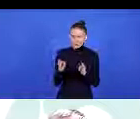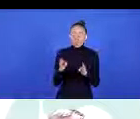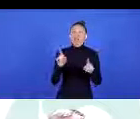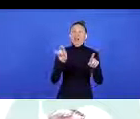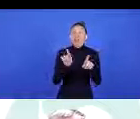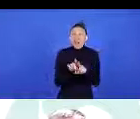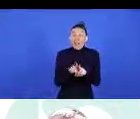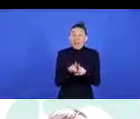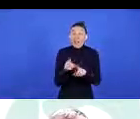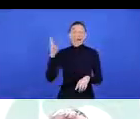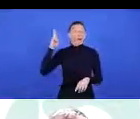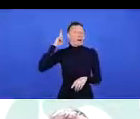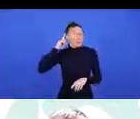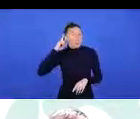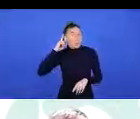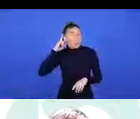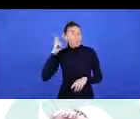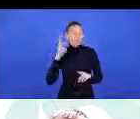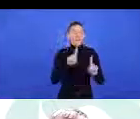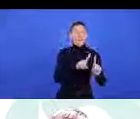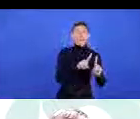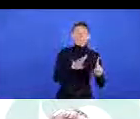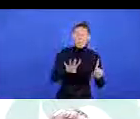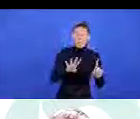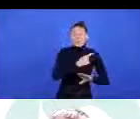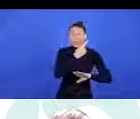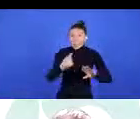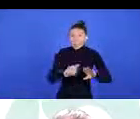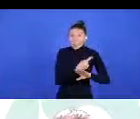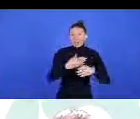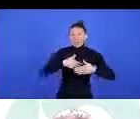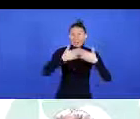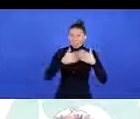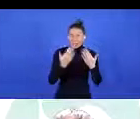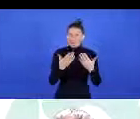. From easy to hard, from simple to complex and most of